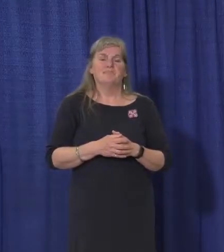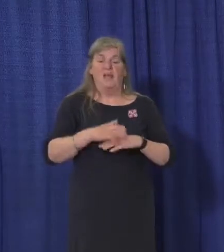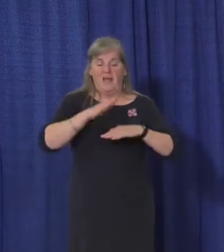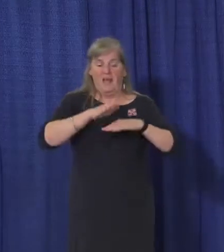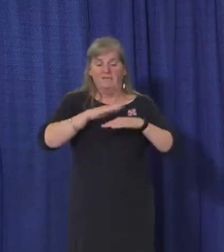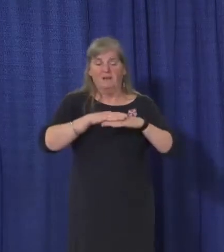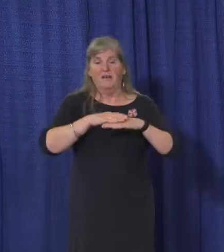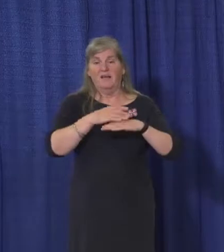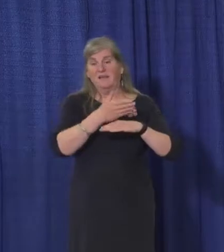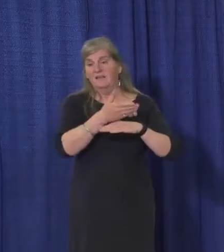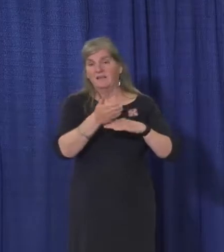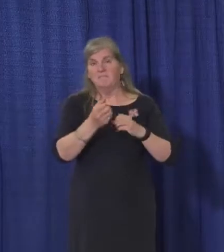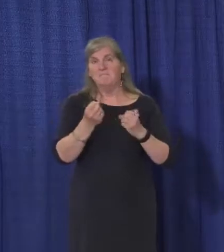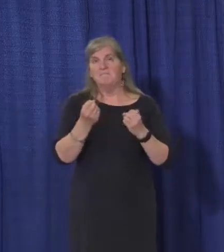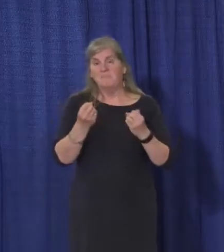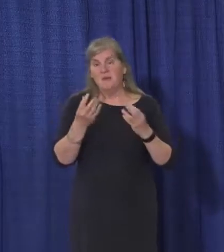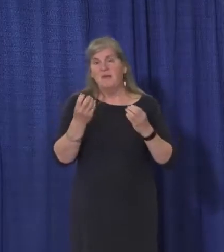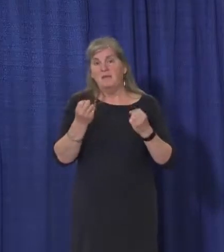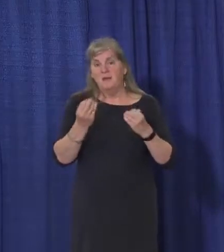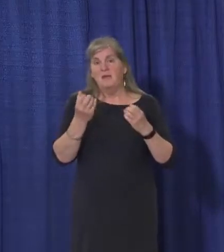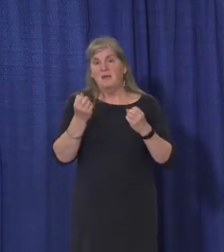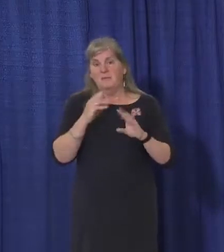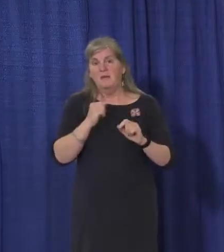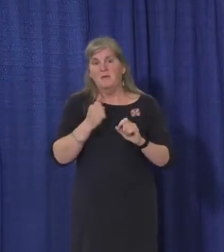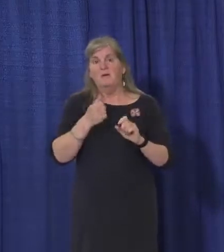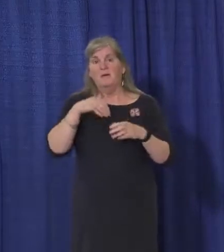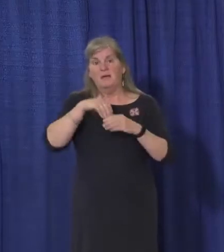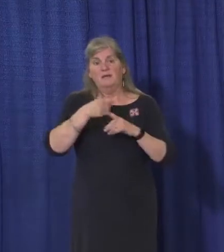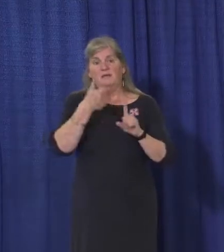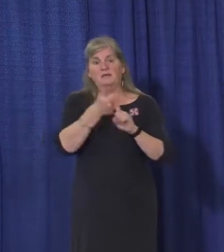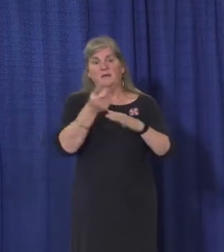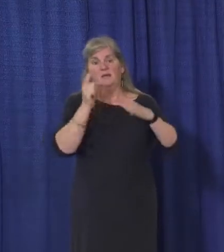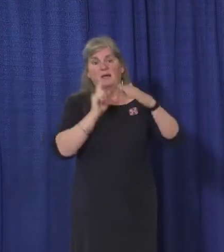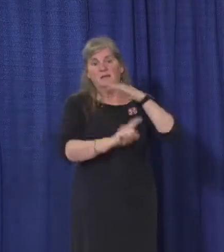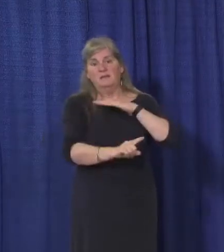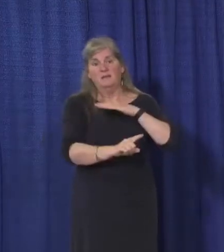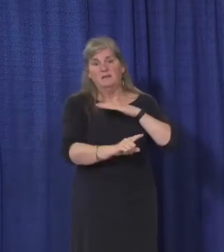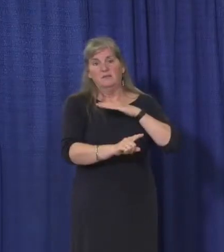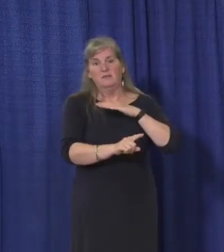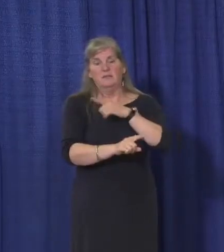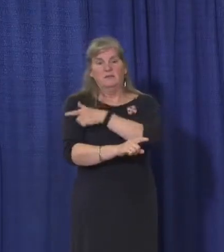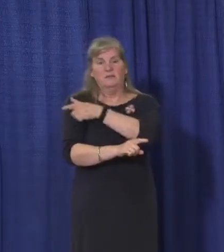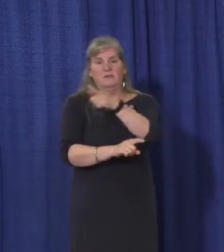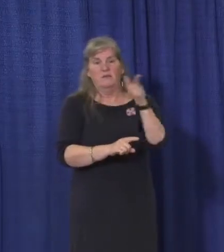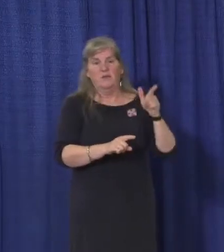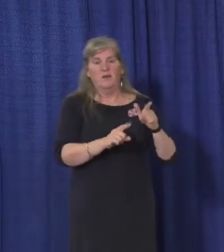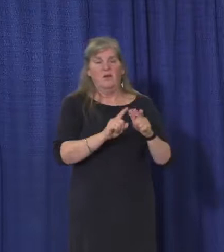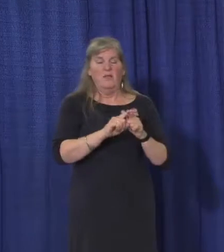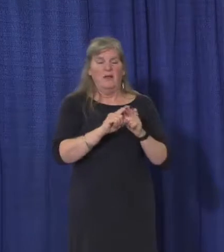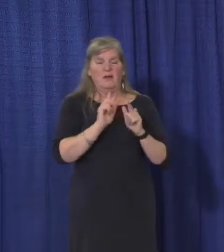There are now hundreds of people in self isolation and that is what you might call a focused